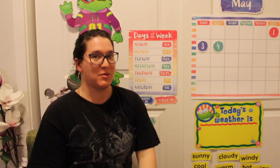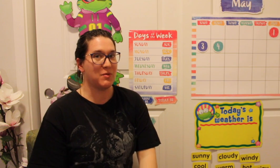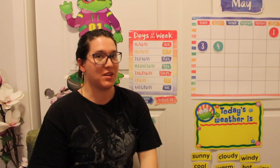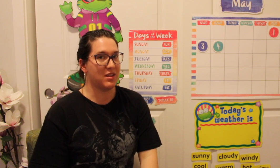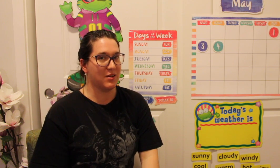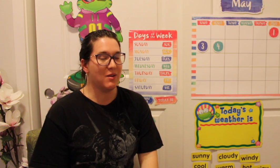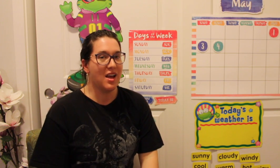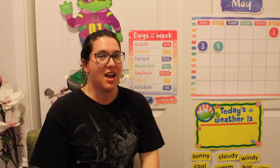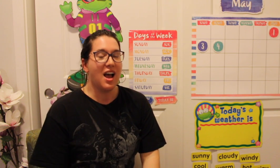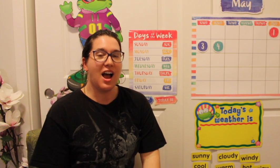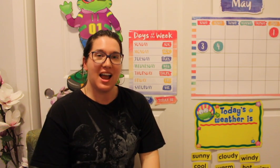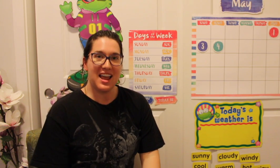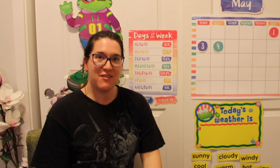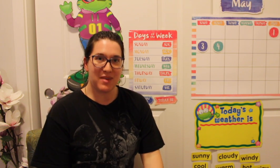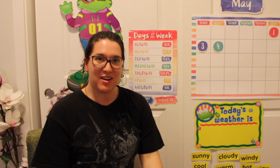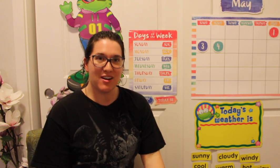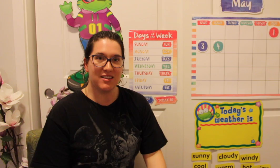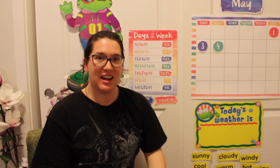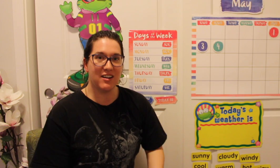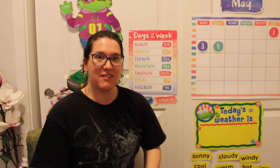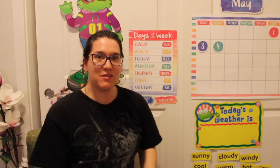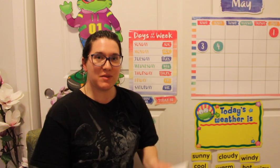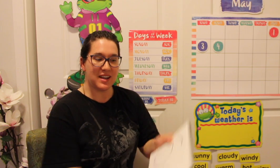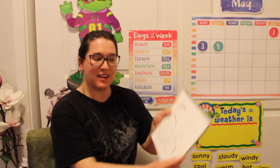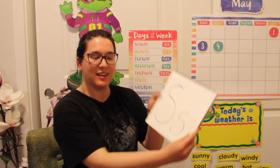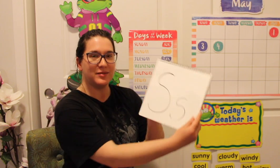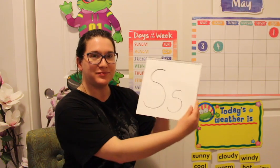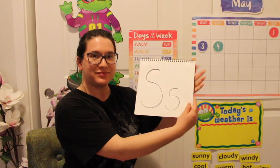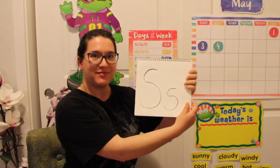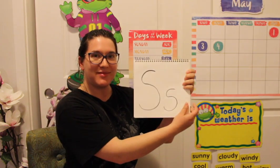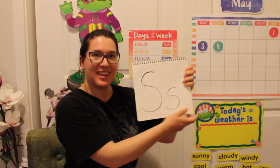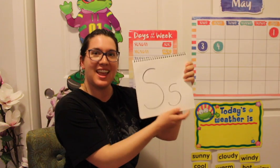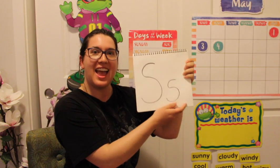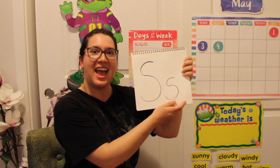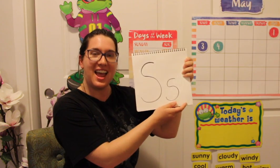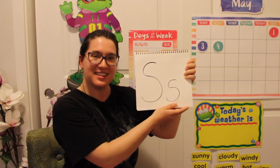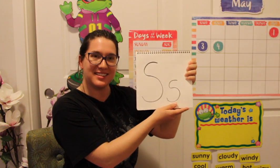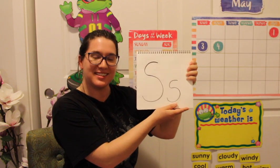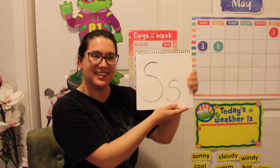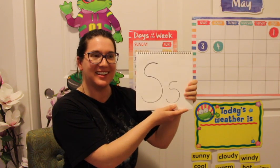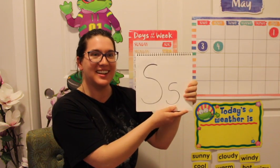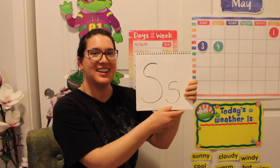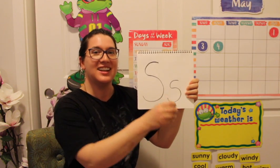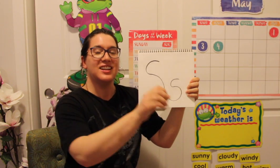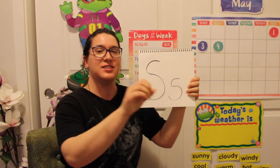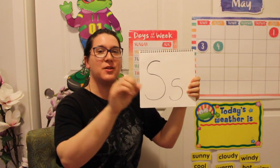with you I have made our letter of the week "s" so